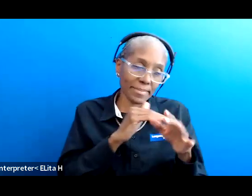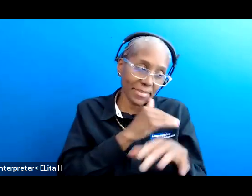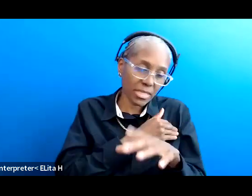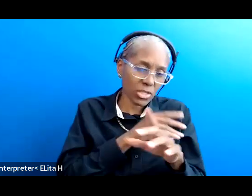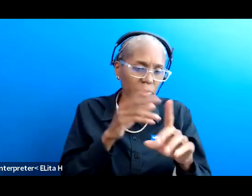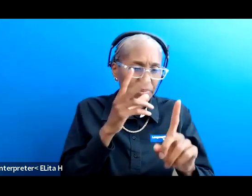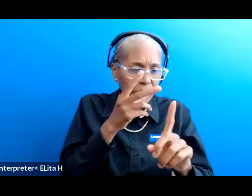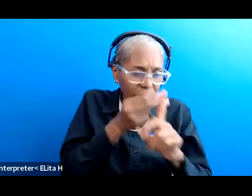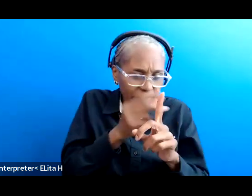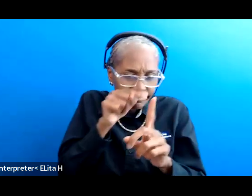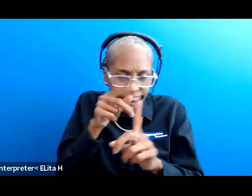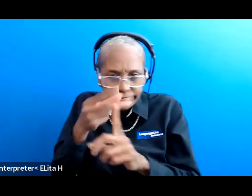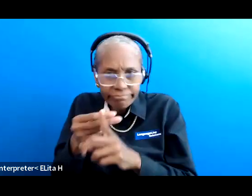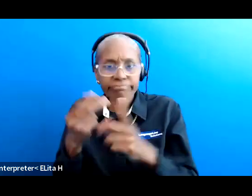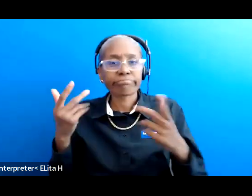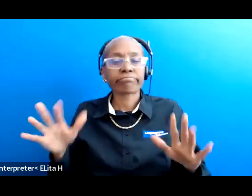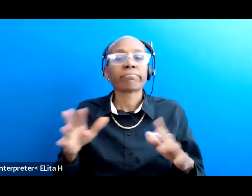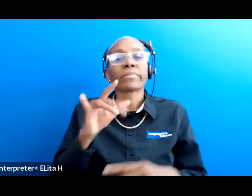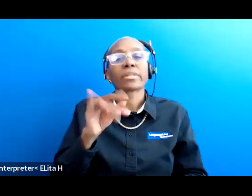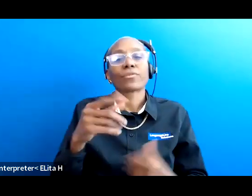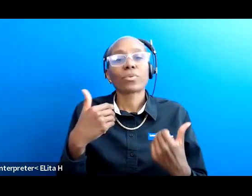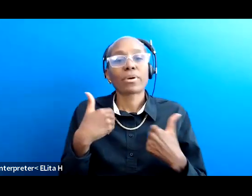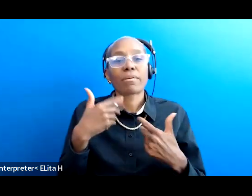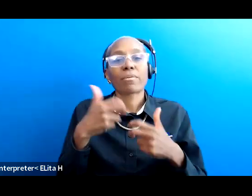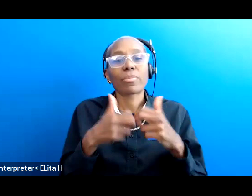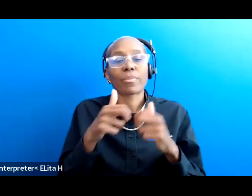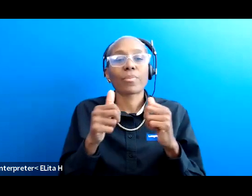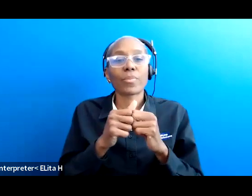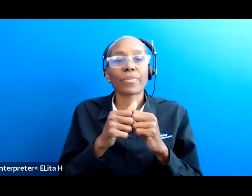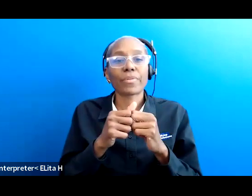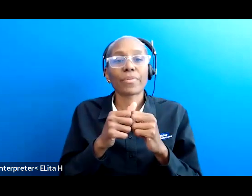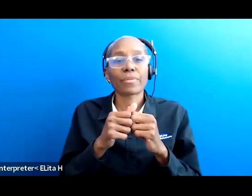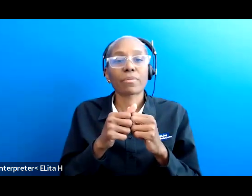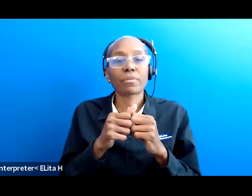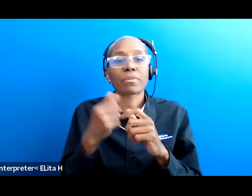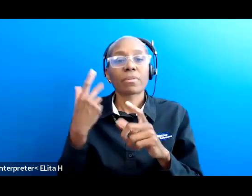So it's something to think about. If you have a problem with getting those injections or you find that